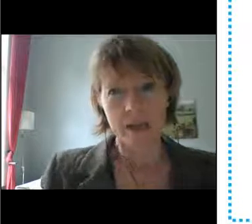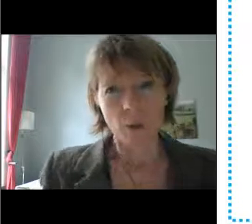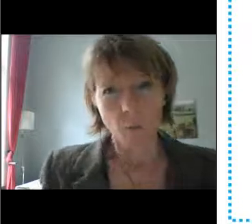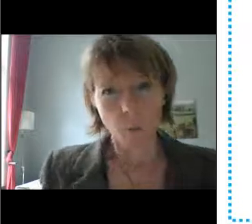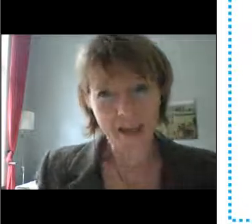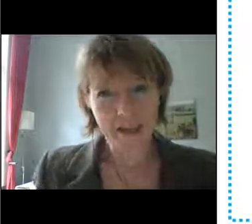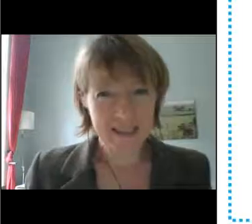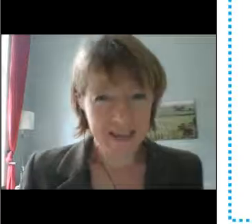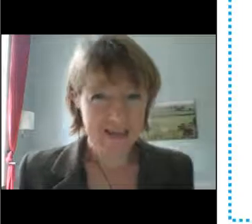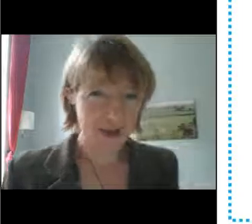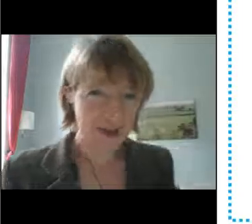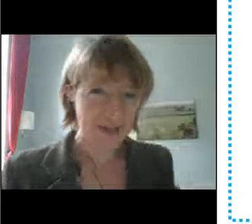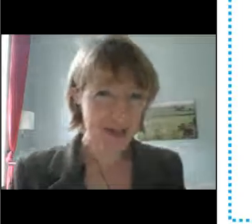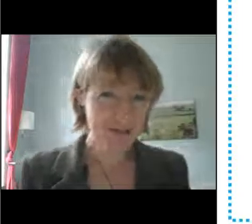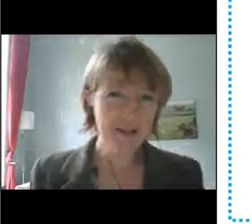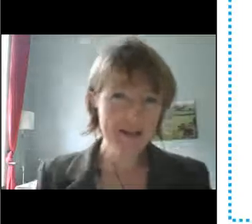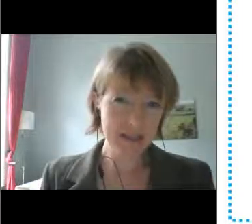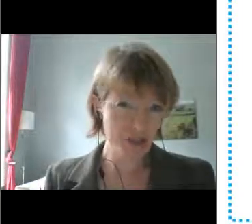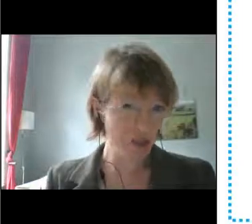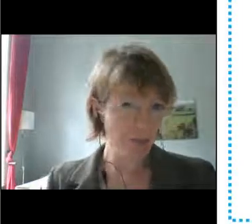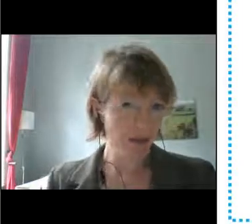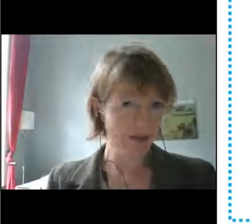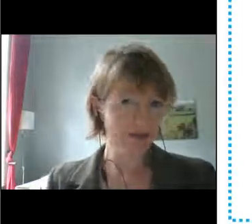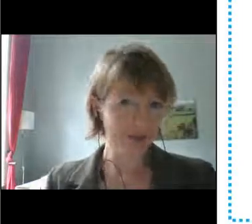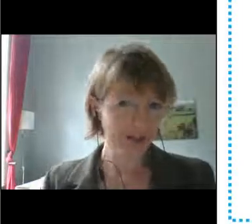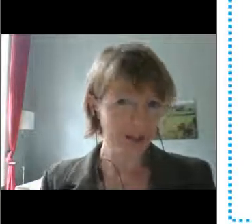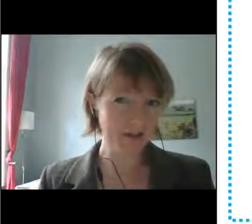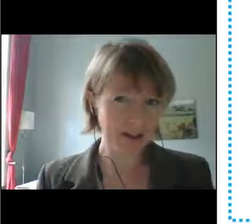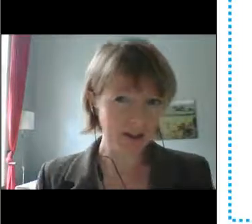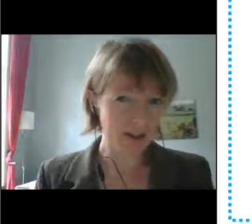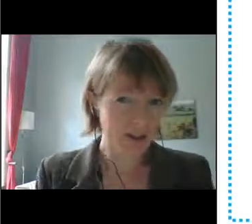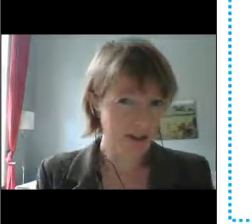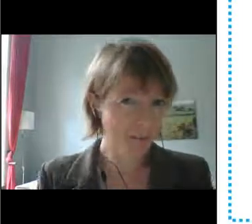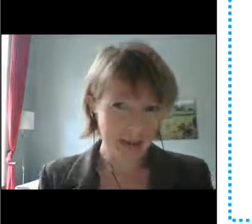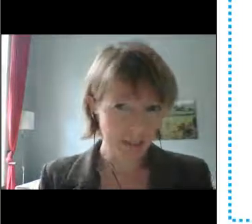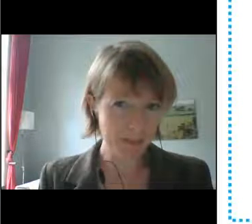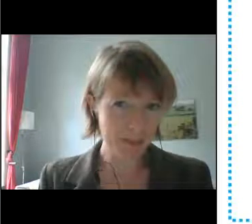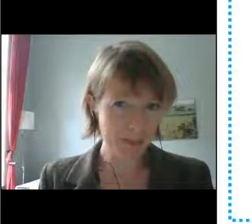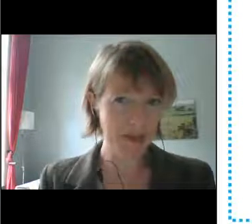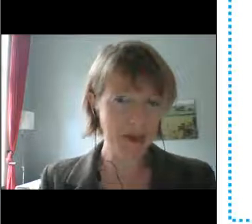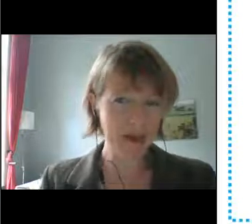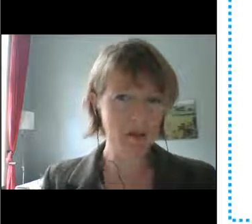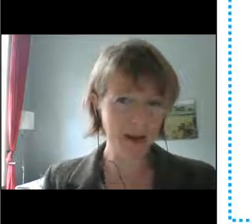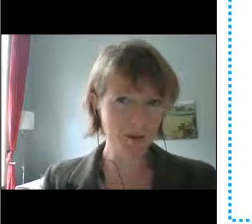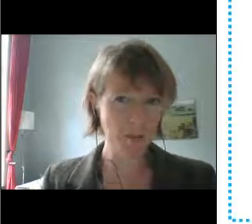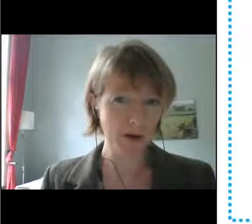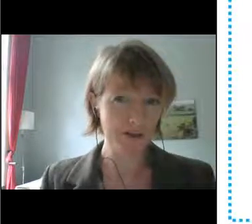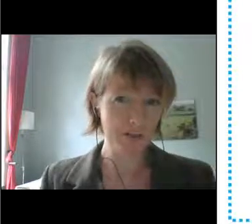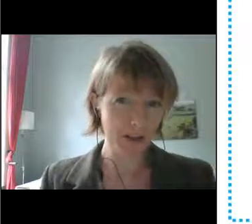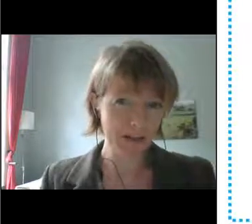Delivery issues affected many people around the world as well.